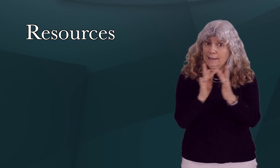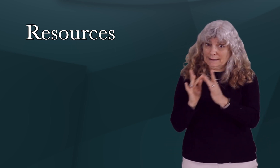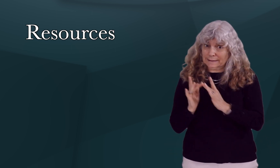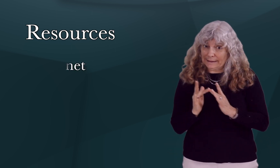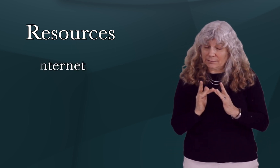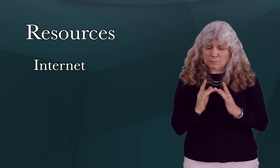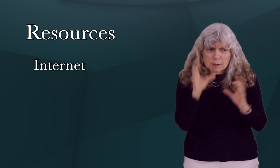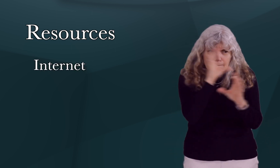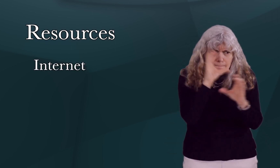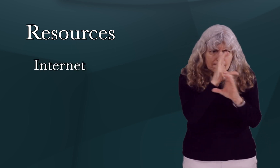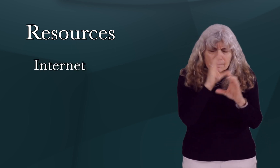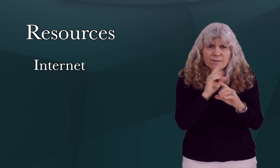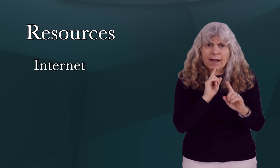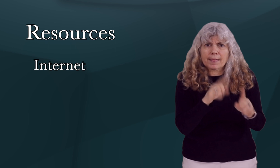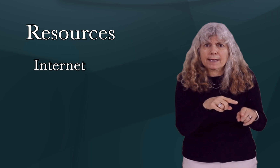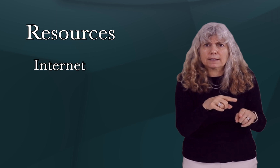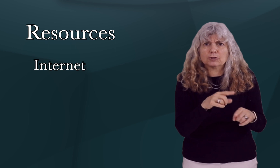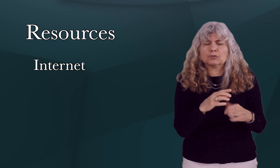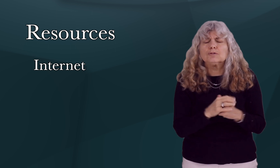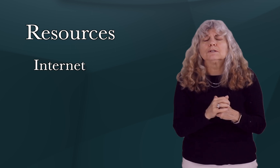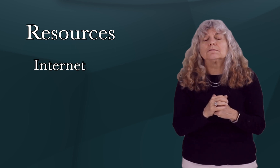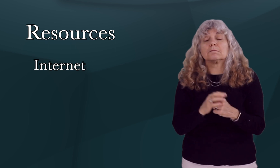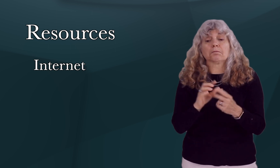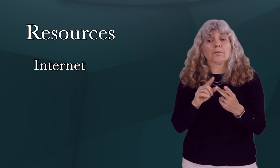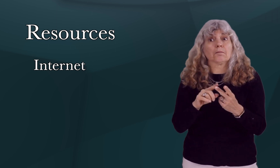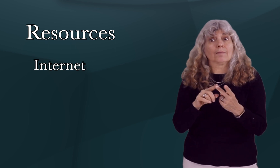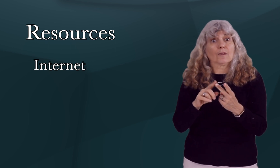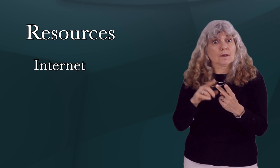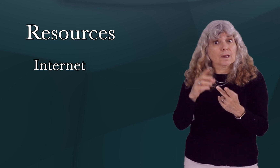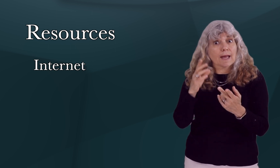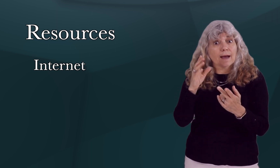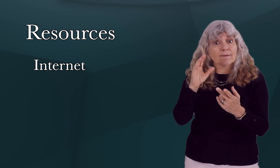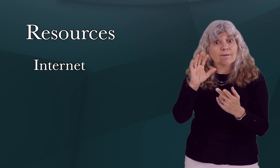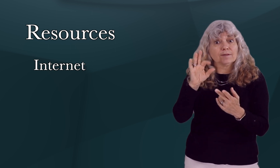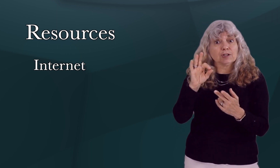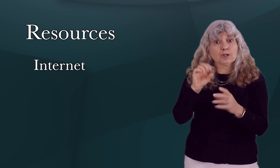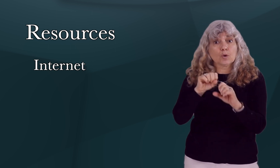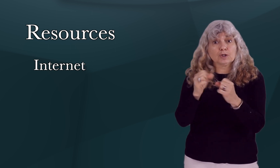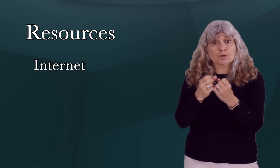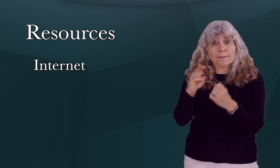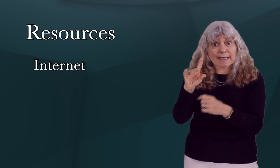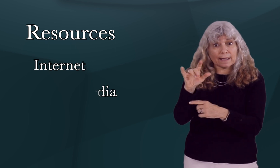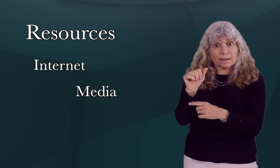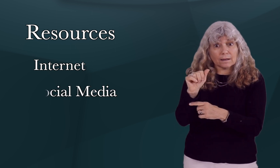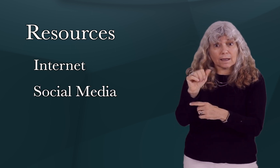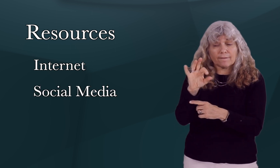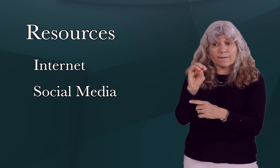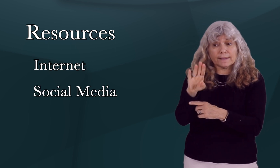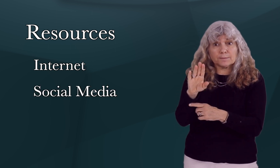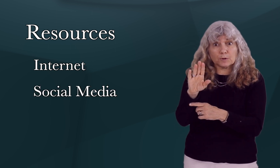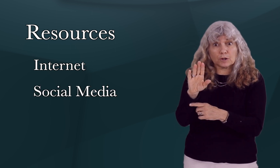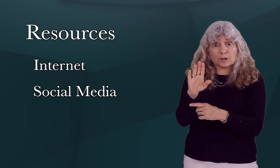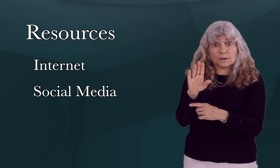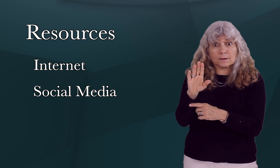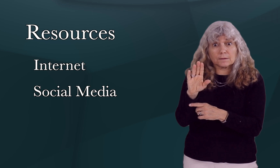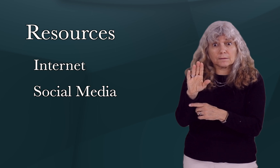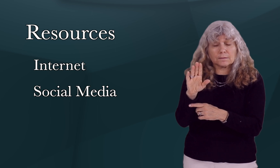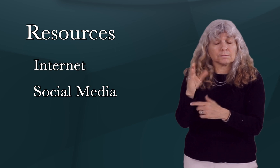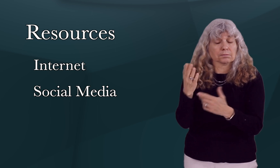But now you have the internet to help search for some answers. There's also social media -- for example, Facebook --